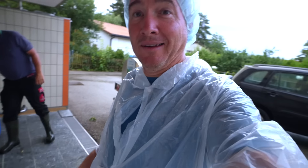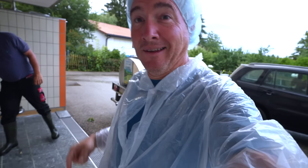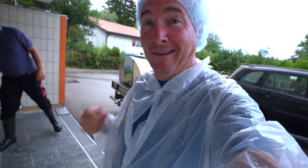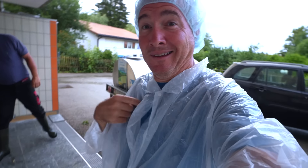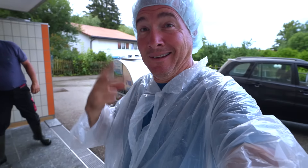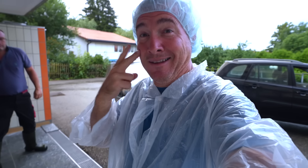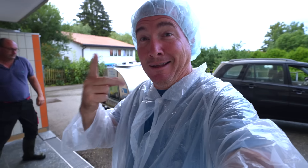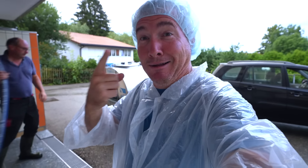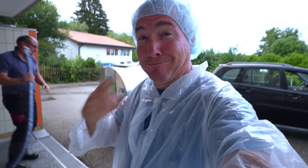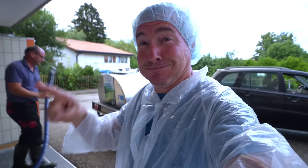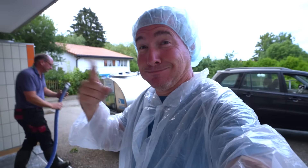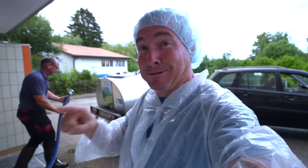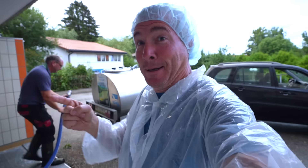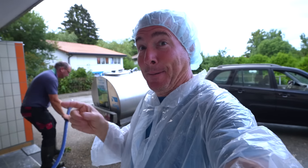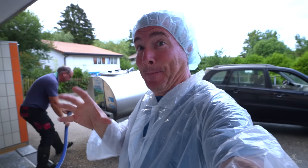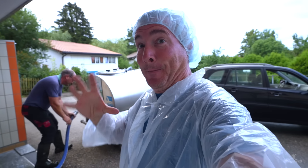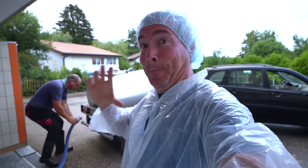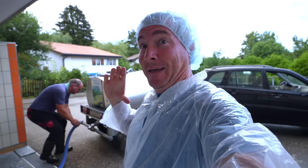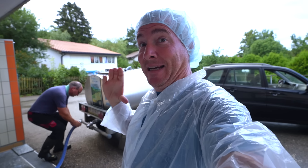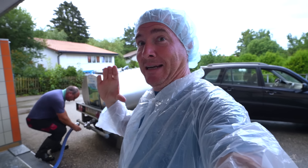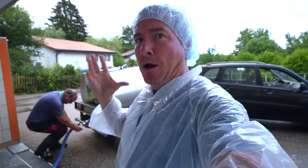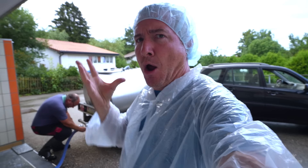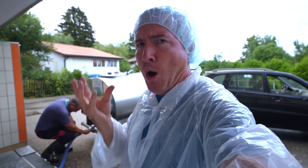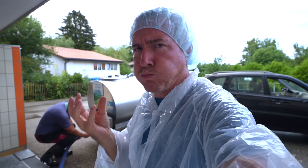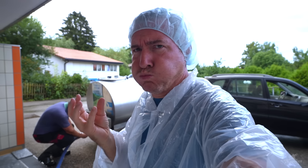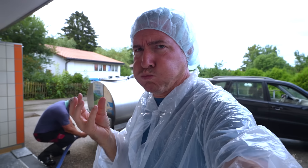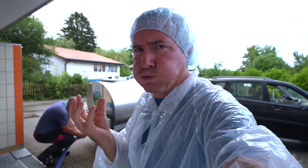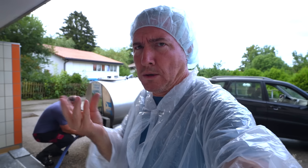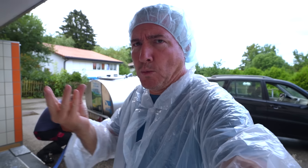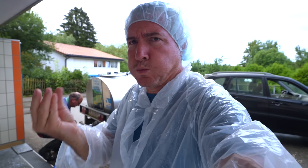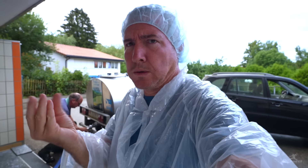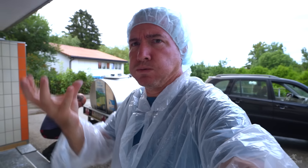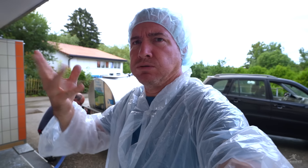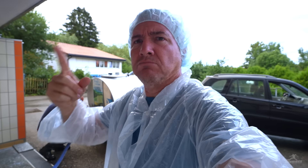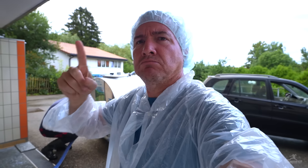I’m seeing many different containers in a variety of sizes.